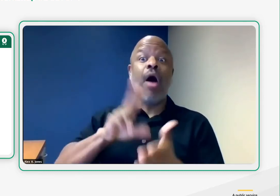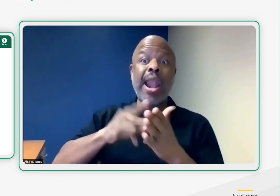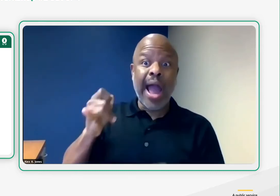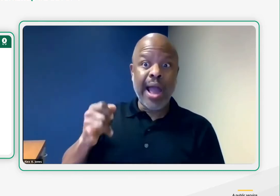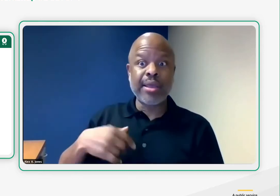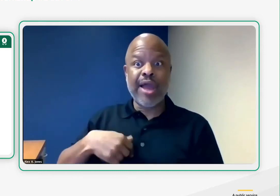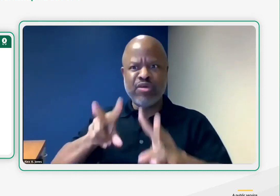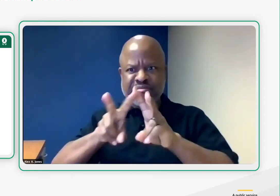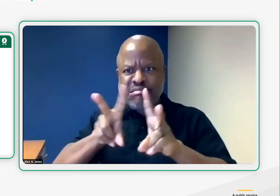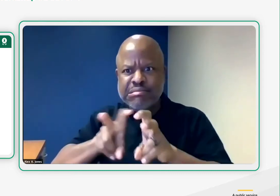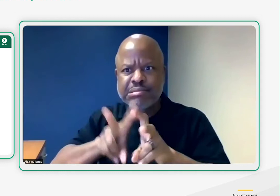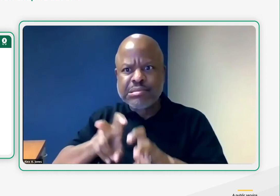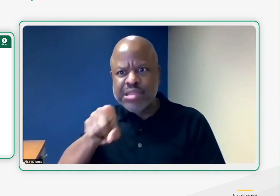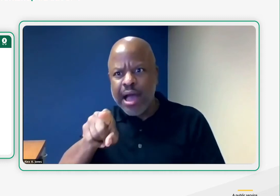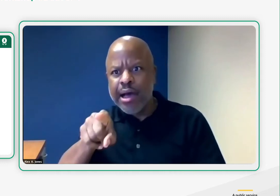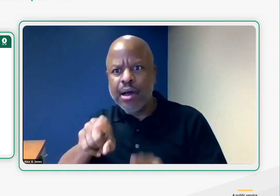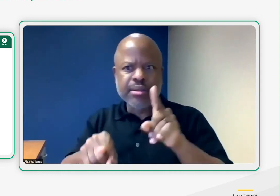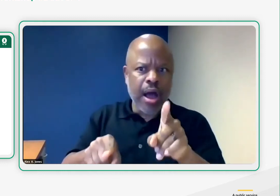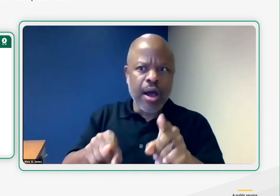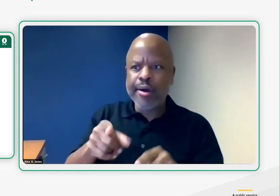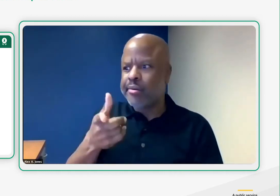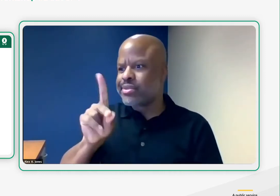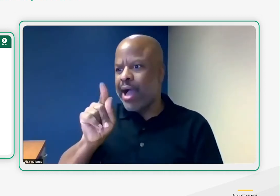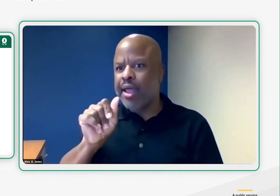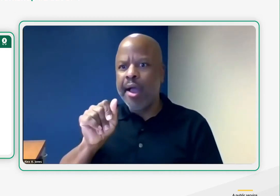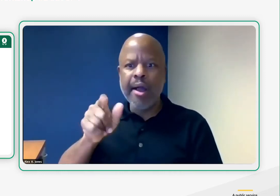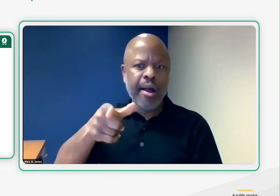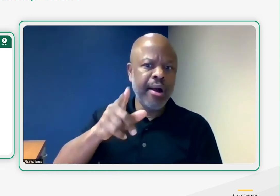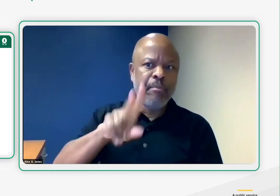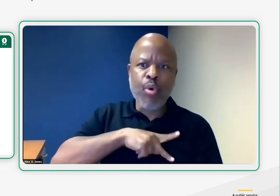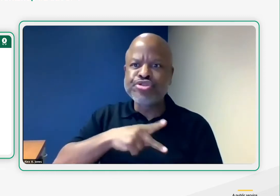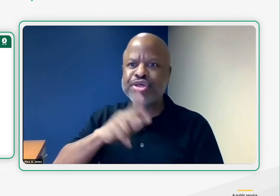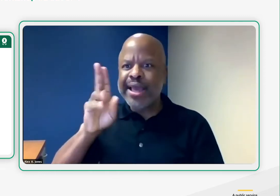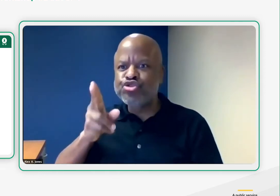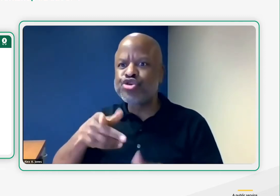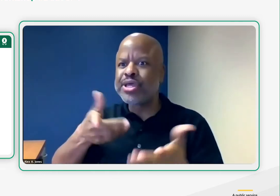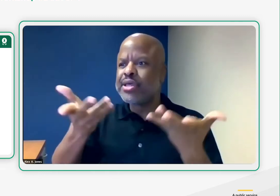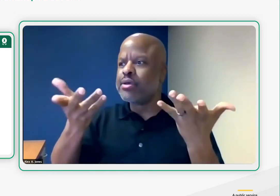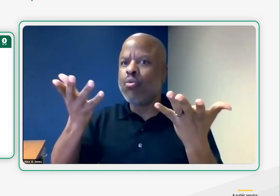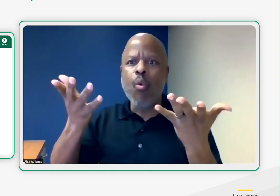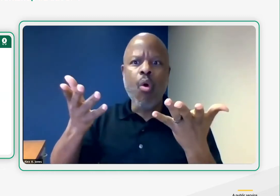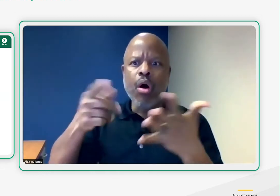You know, that's again another type of analysis. I'm looking at the data, looking at the person's history – you know, all those things.